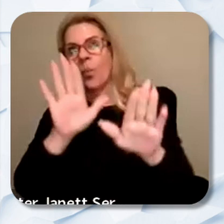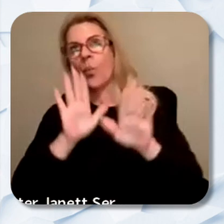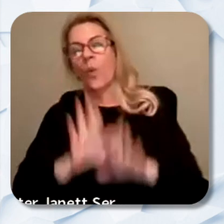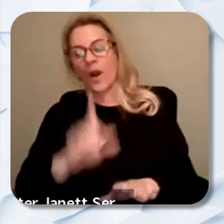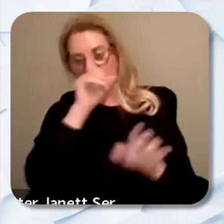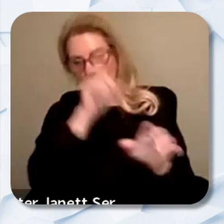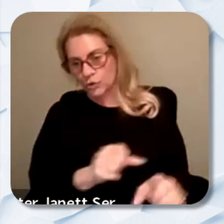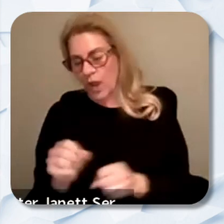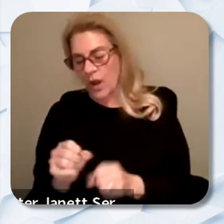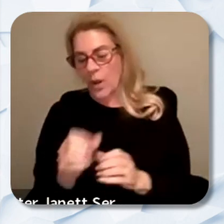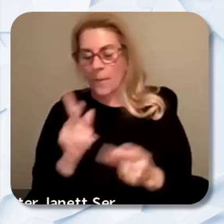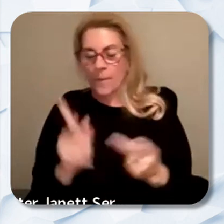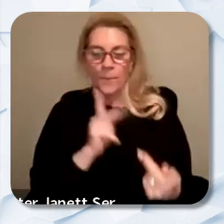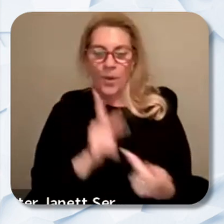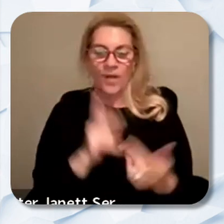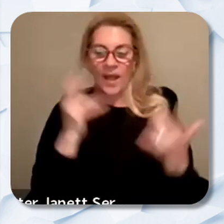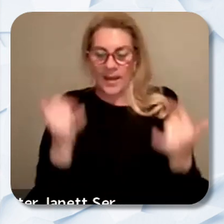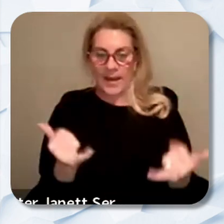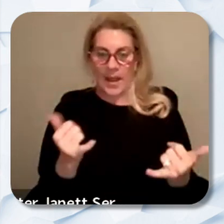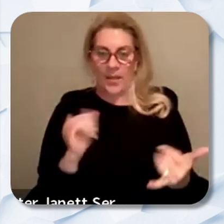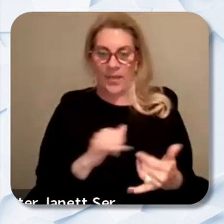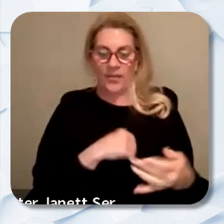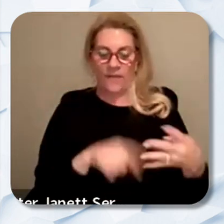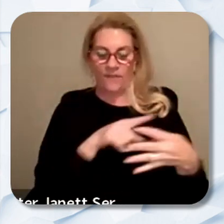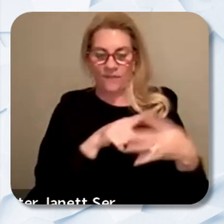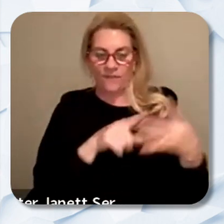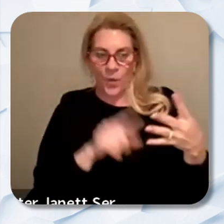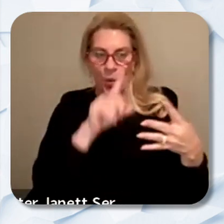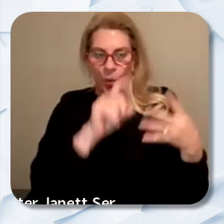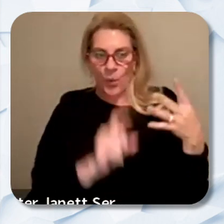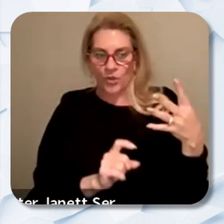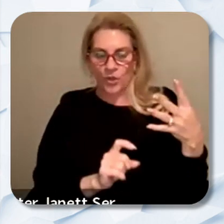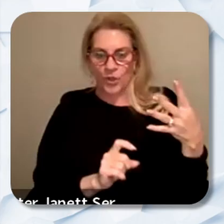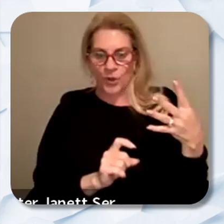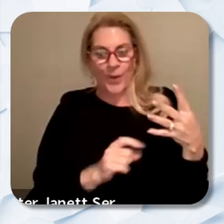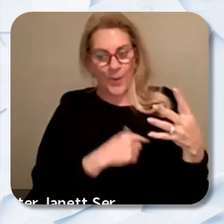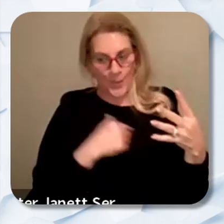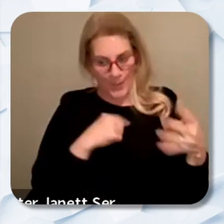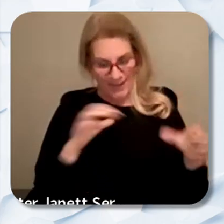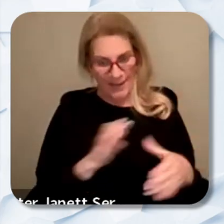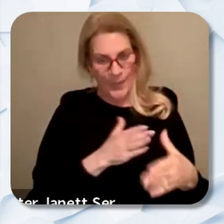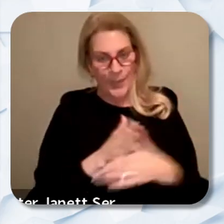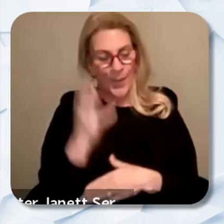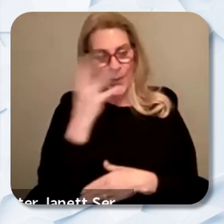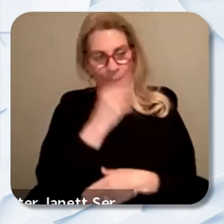Perfect. So that rounds out our four questions. We got through them pretty fast tonight. So